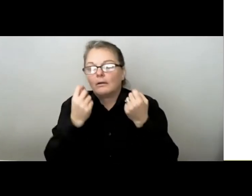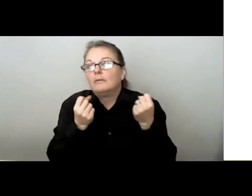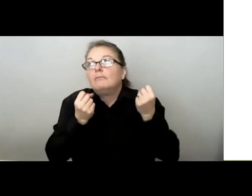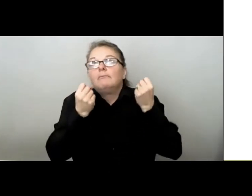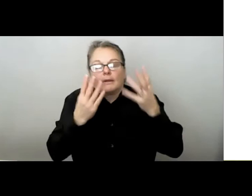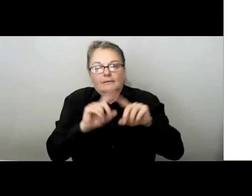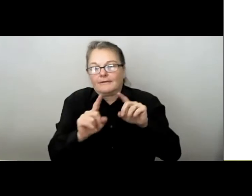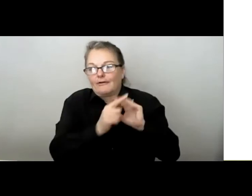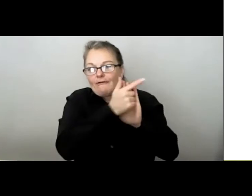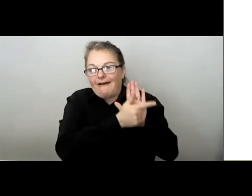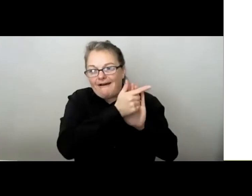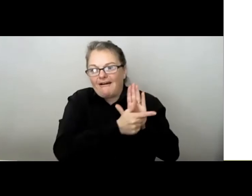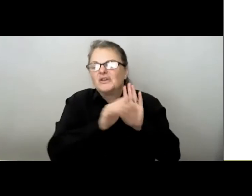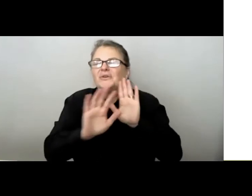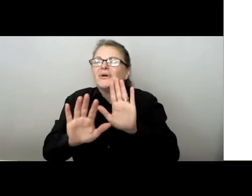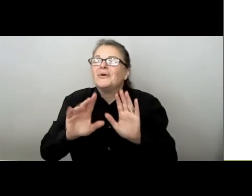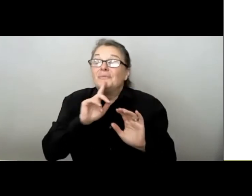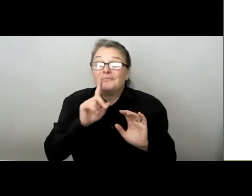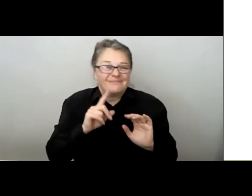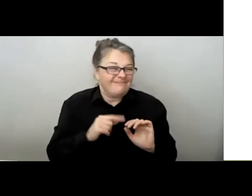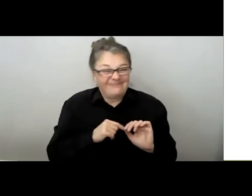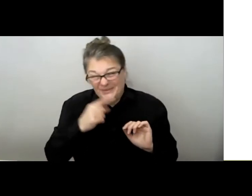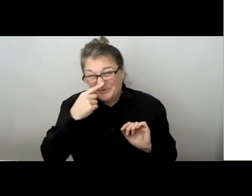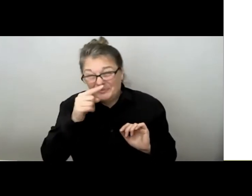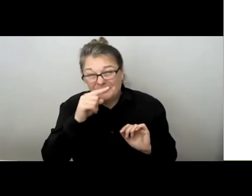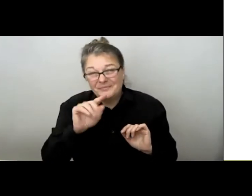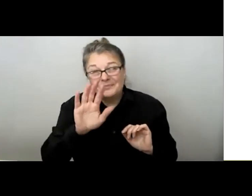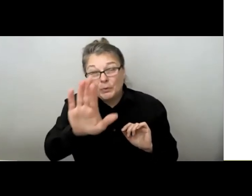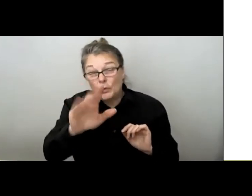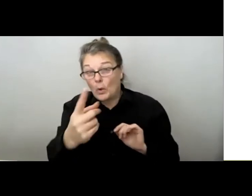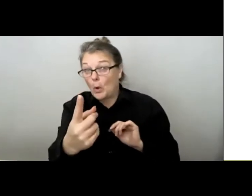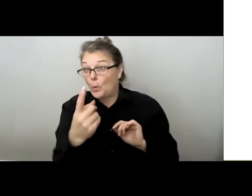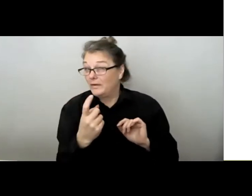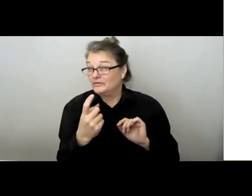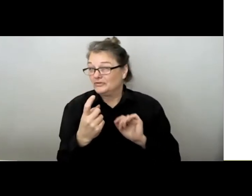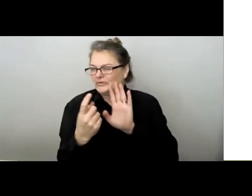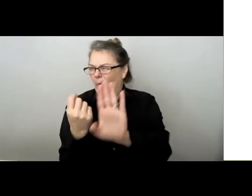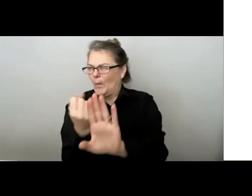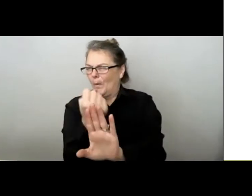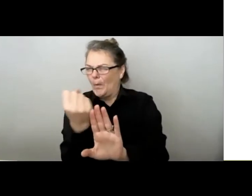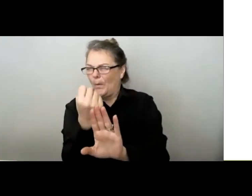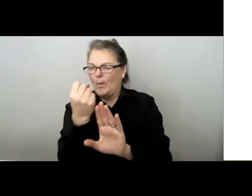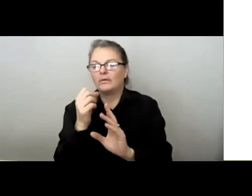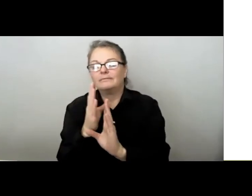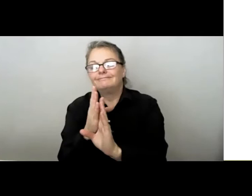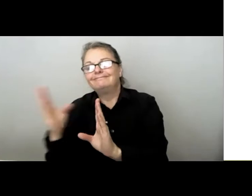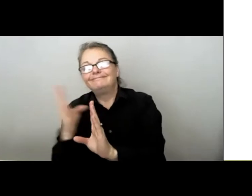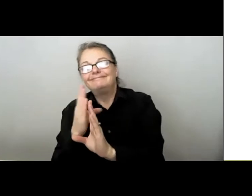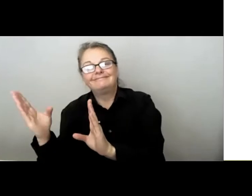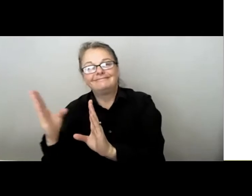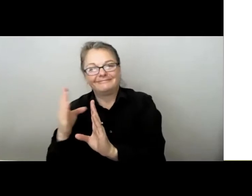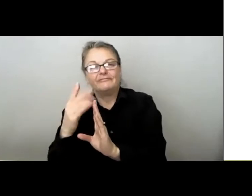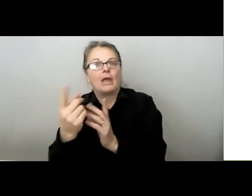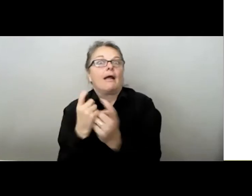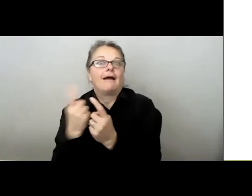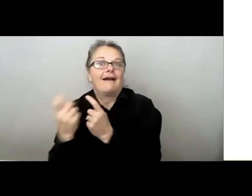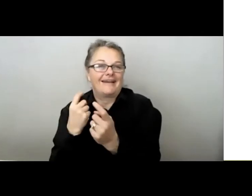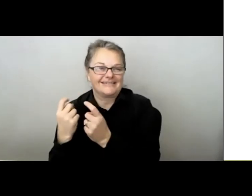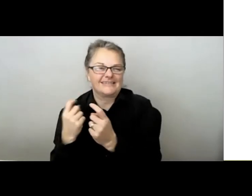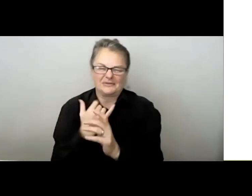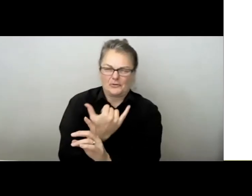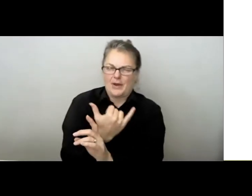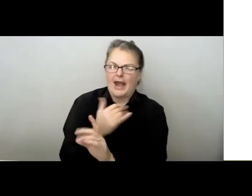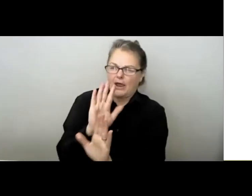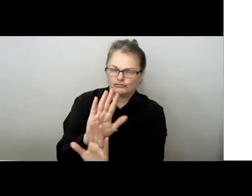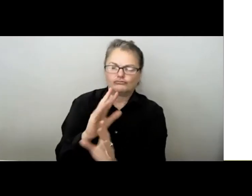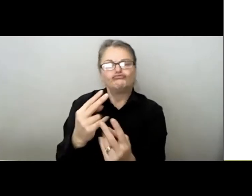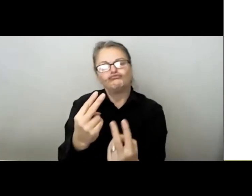FOR THE SECOND HALF OF TONIGHT. AS I WAS SAYING THERE ARE LOTS OF KINDS OF LAWS.